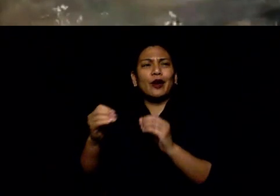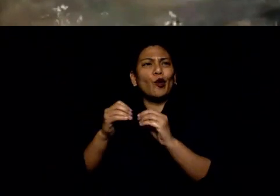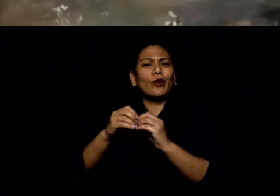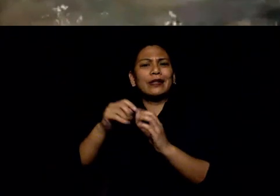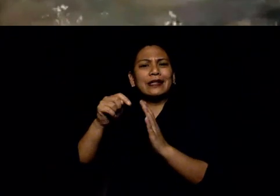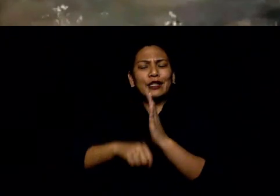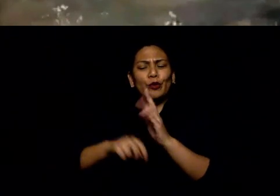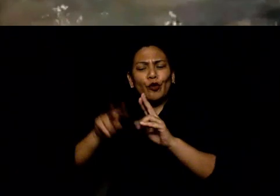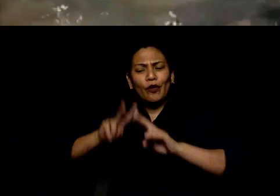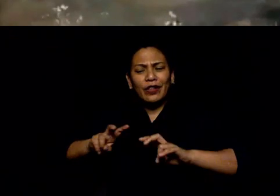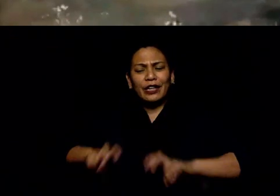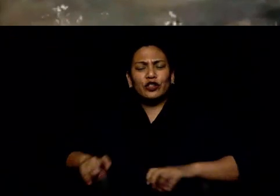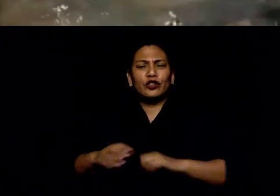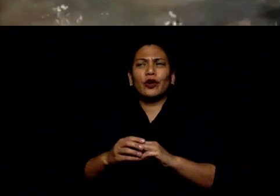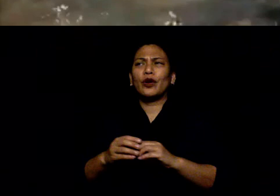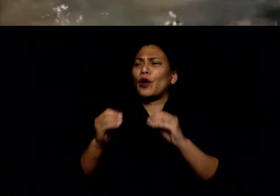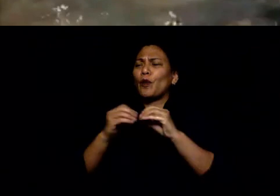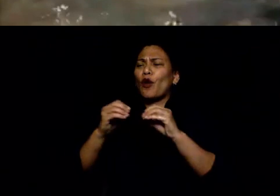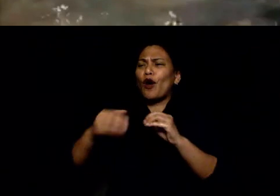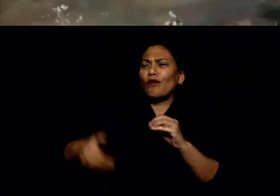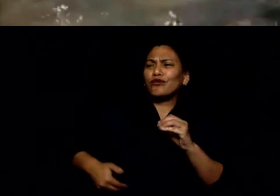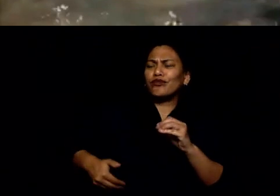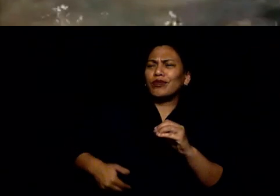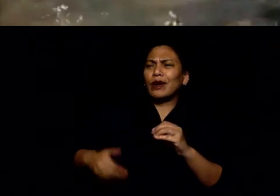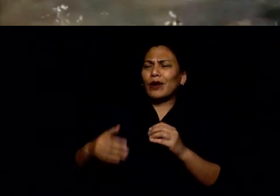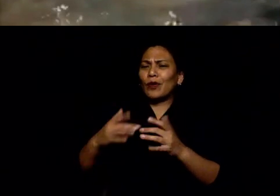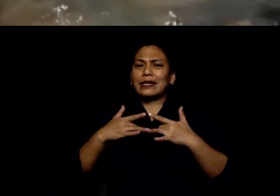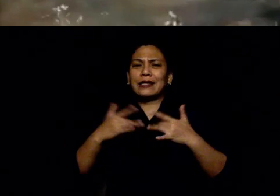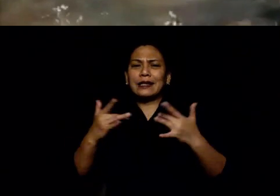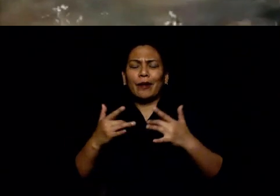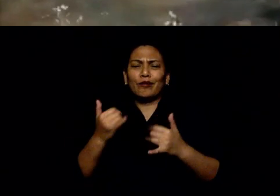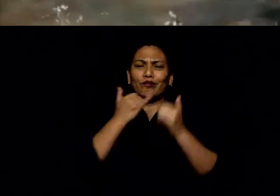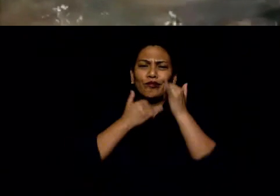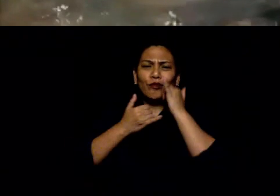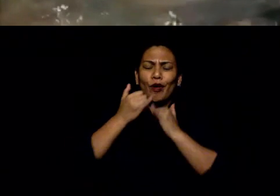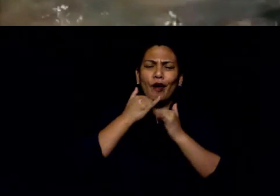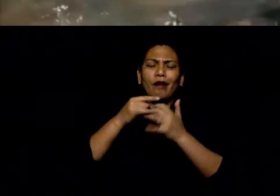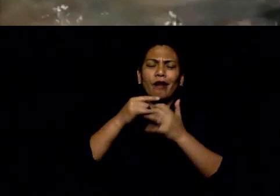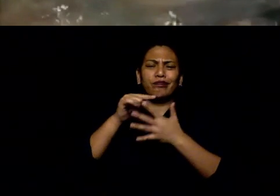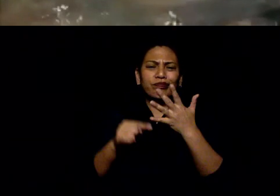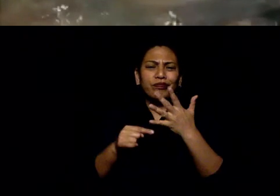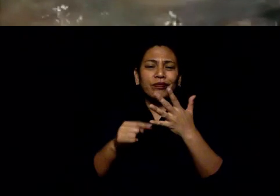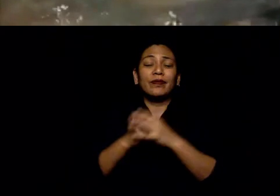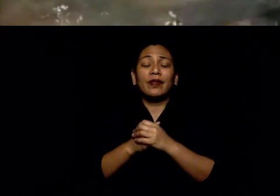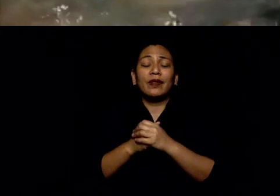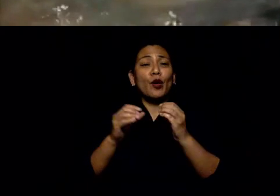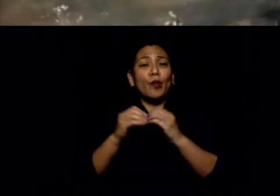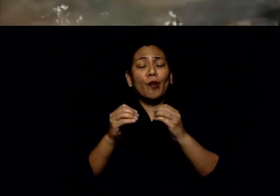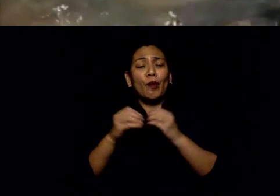a more intuitive sense of what's wrong, of opening up exploration and, and not